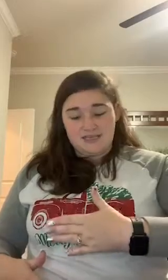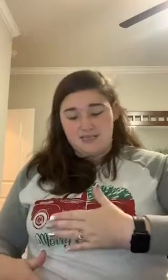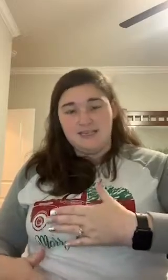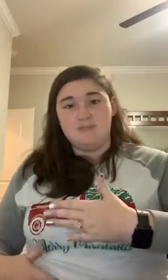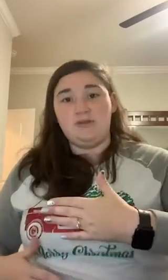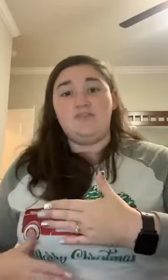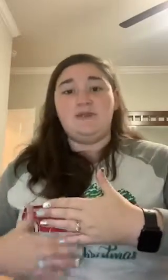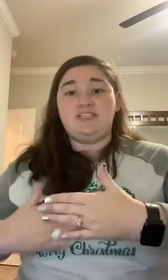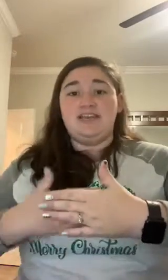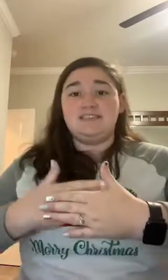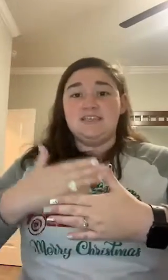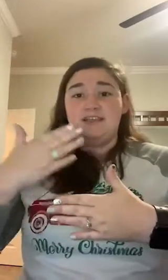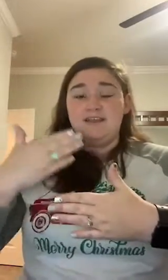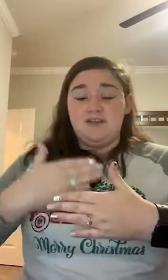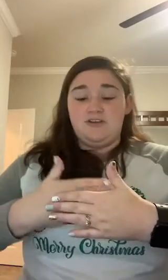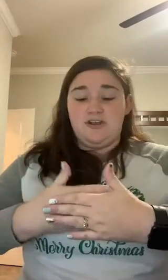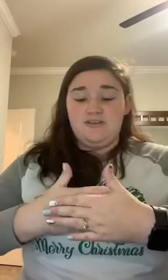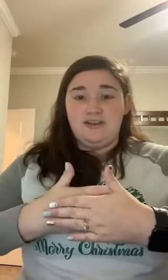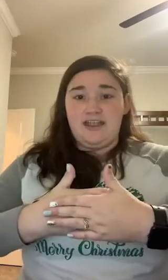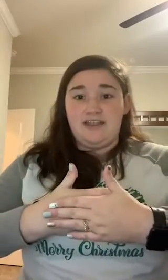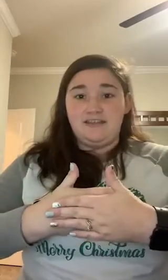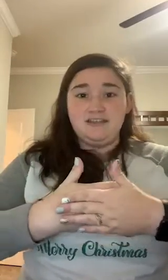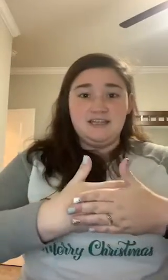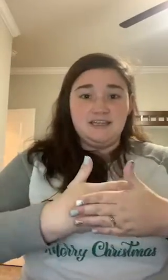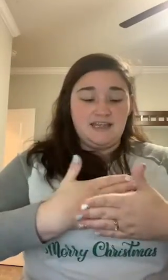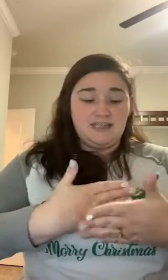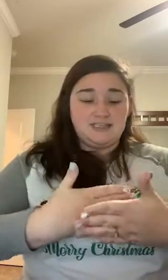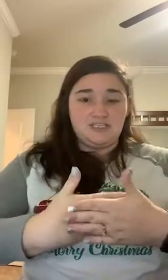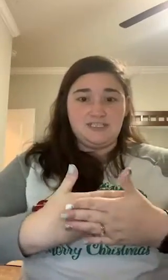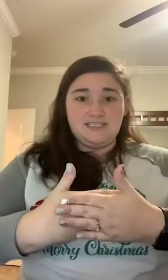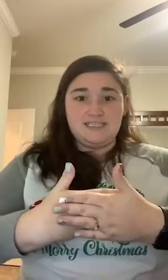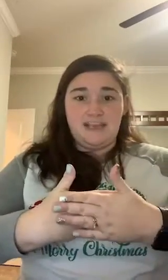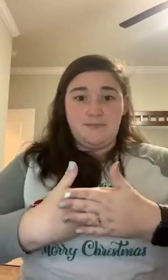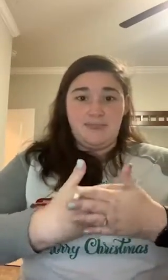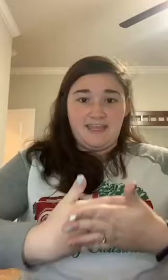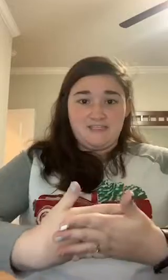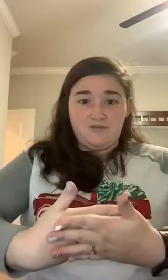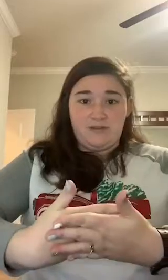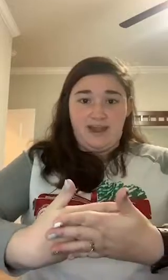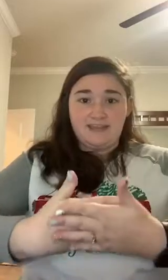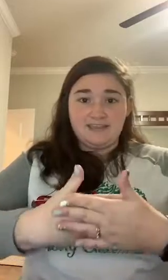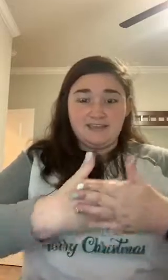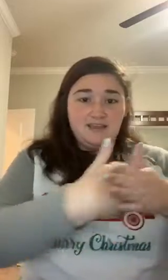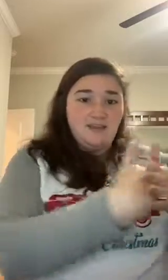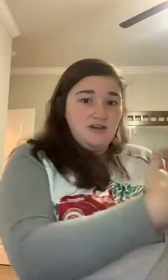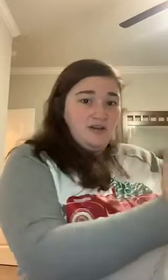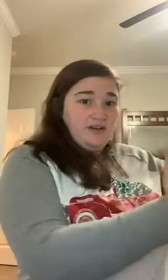in the middle of my chest. your other hand is just the same. it's flat on